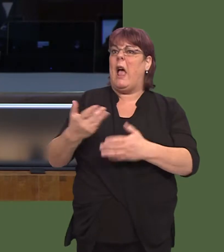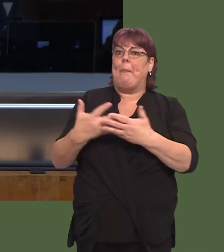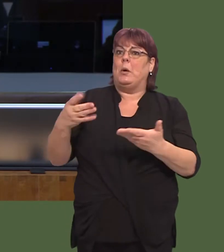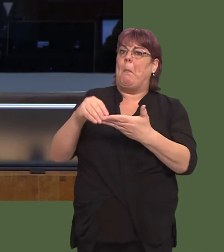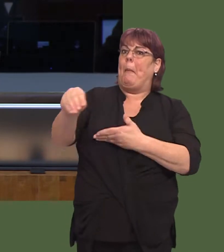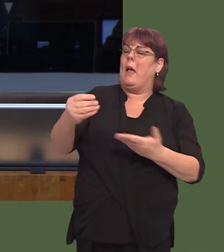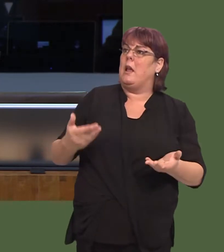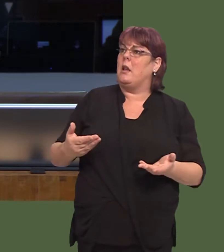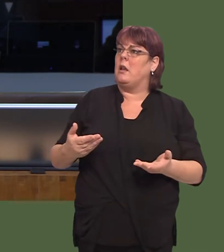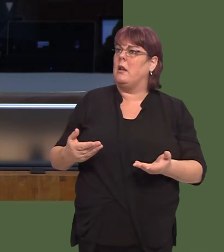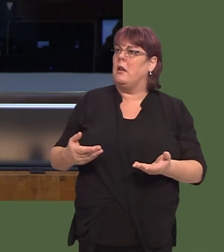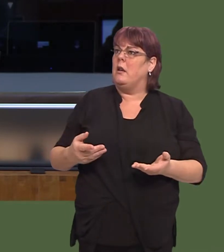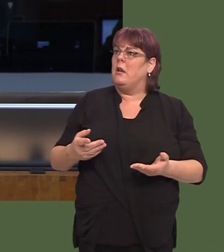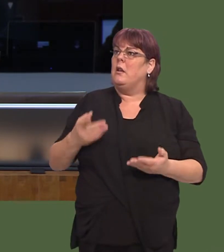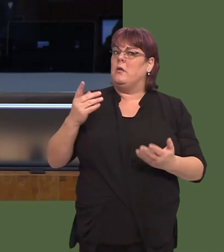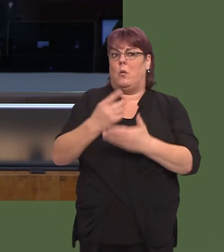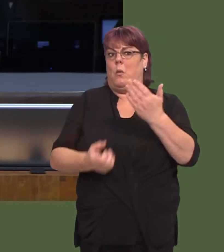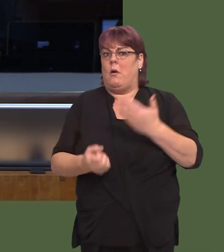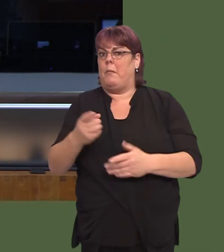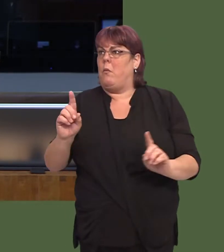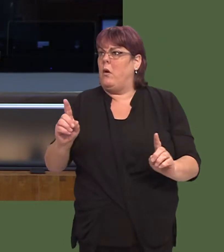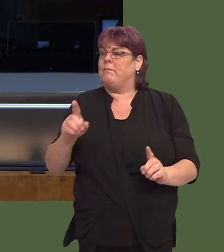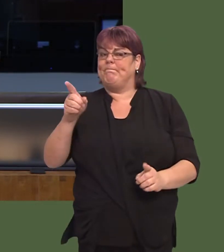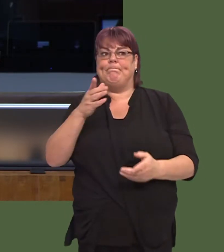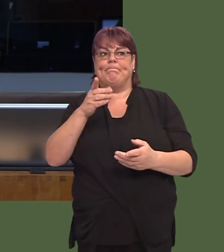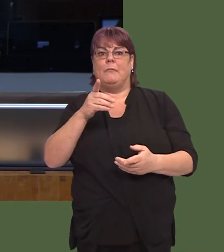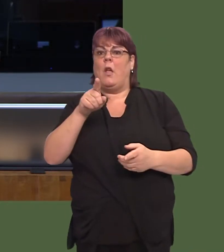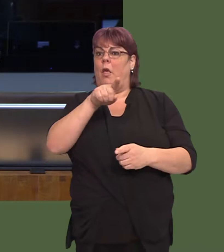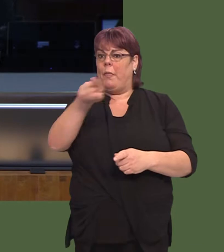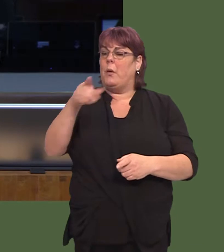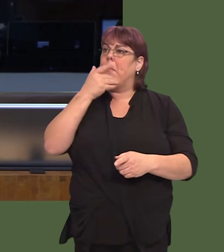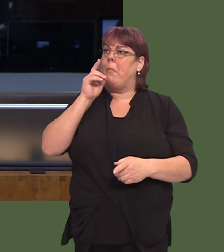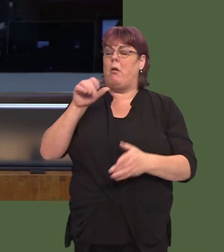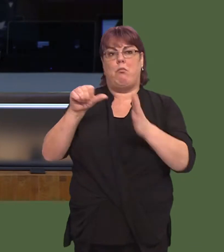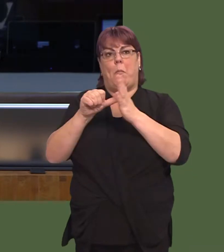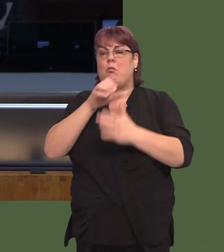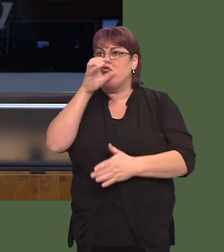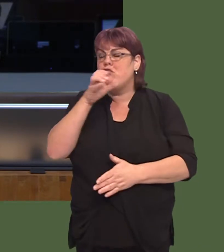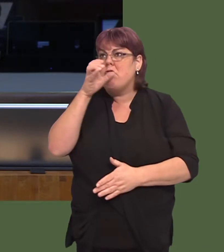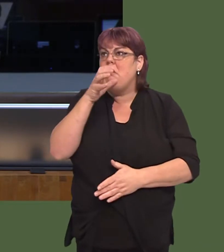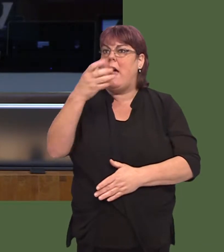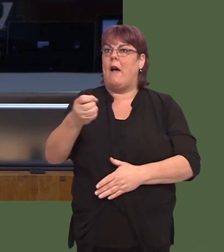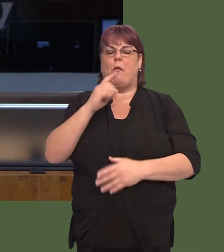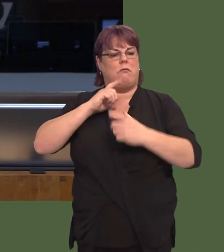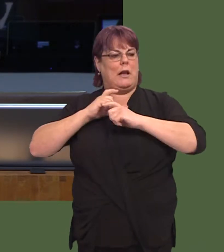Whatís going to happen here is that the real problem drinkers will carry on drinking, and perhaps theyíll have less money to spend on things like food.